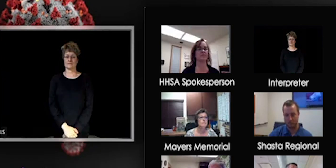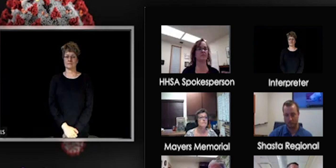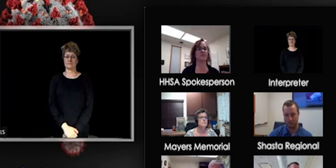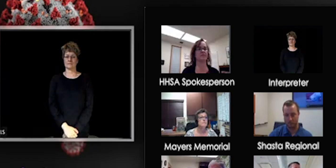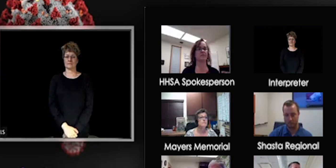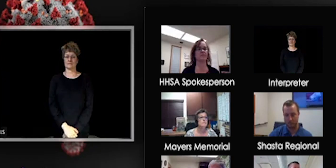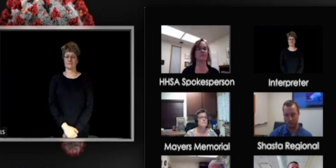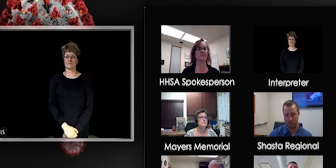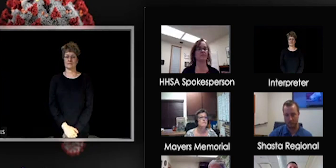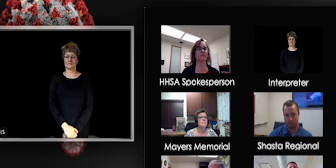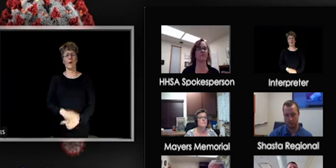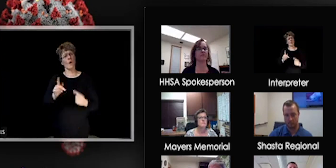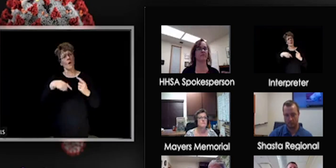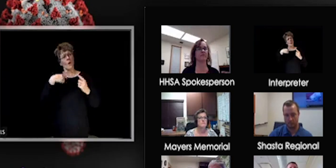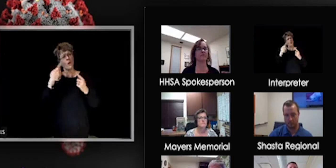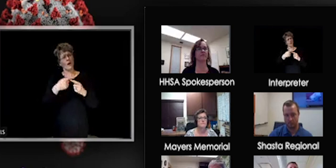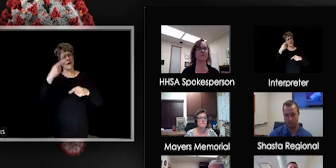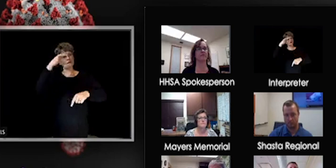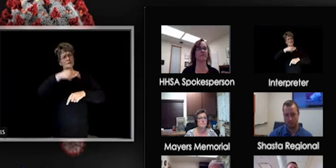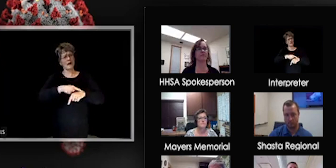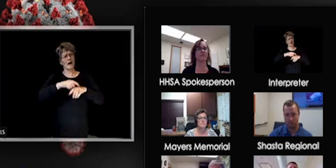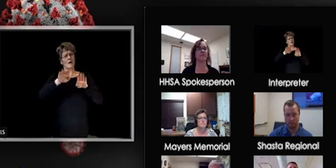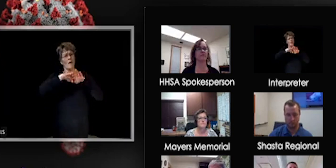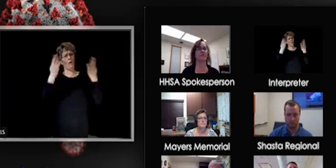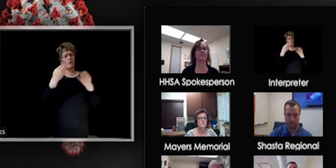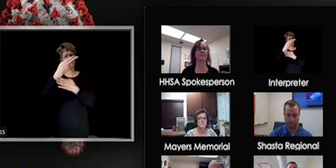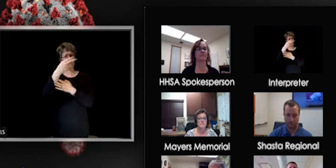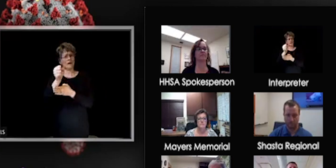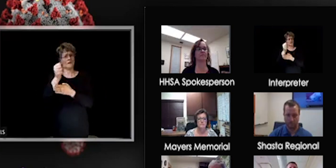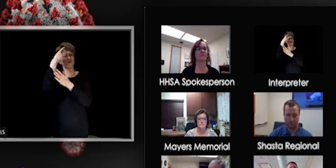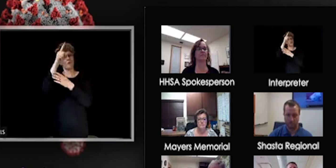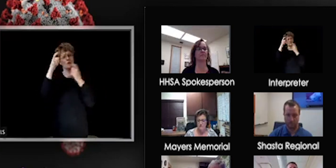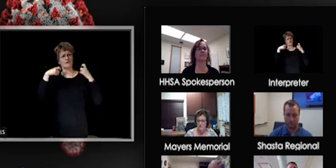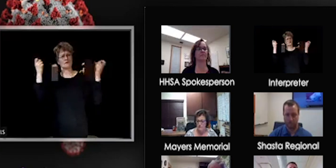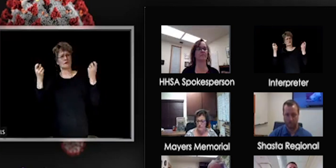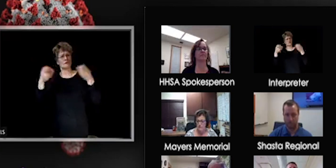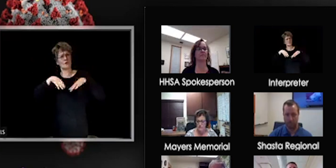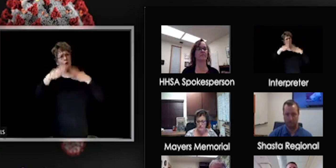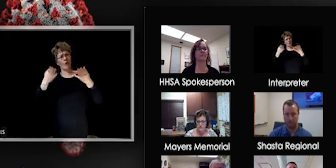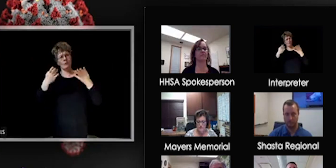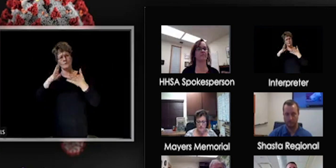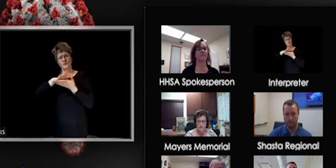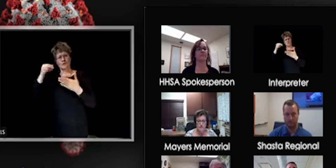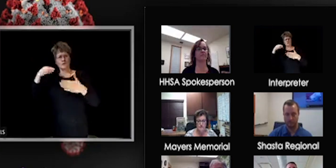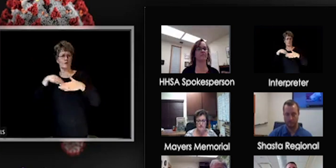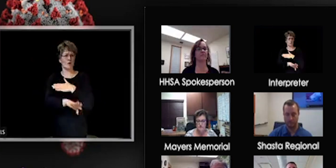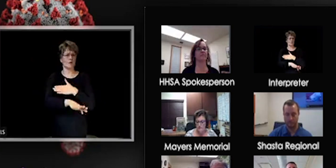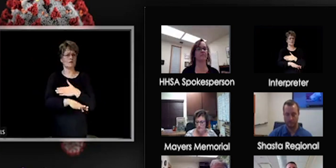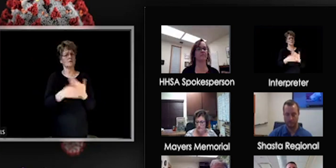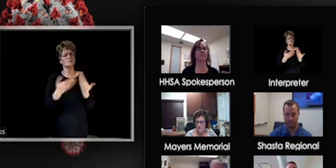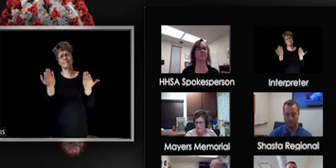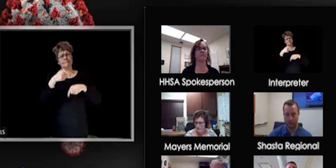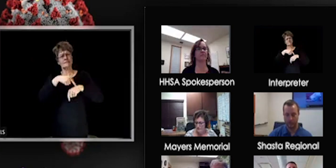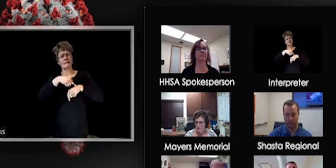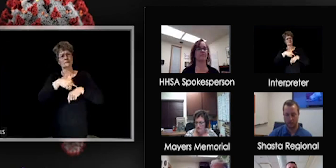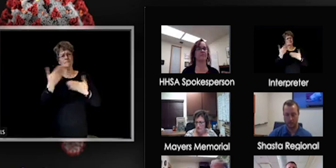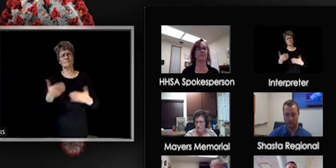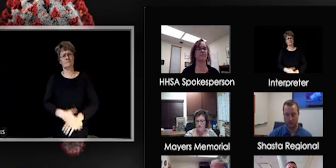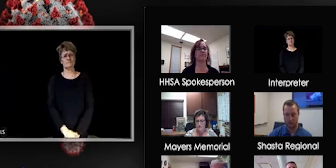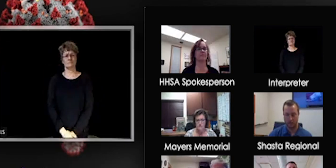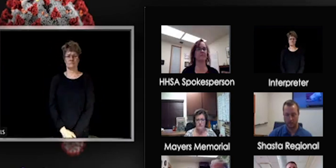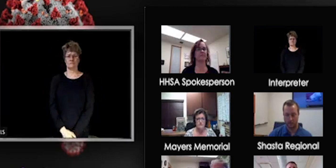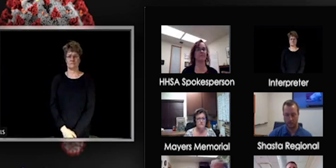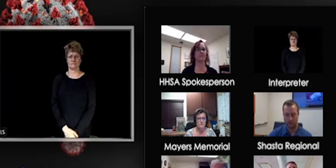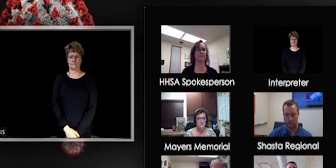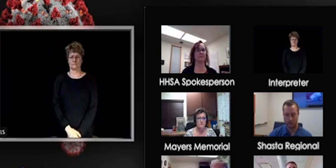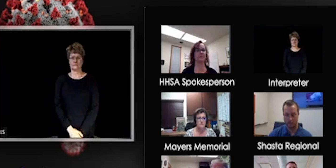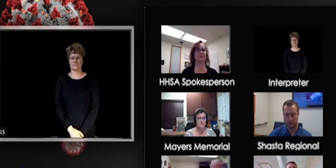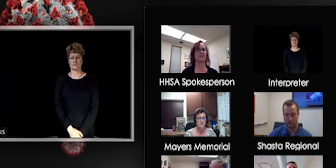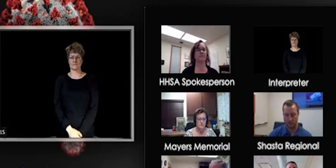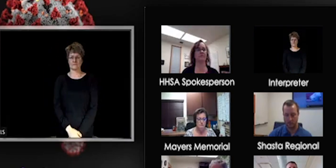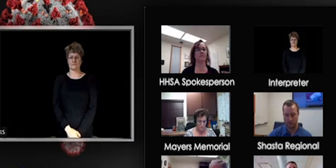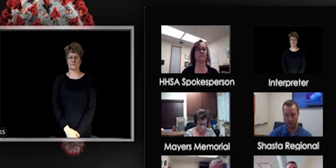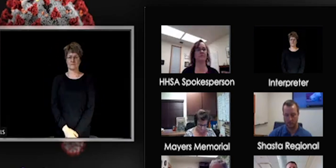do you think? Do you have a rough estimation or a time table?